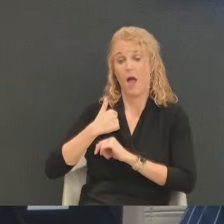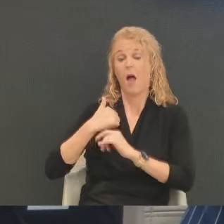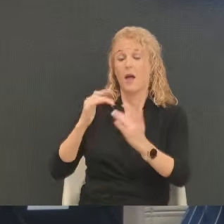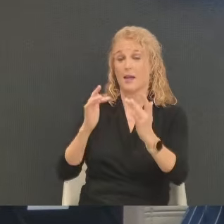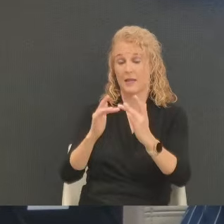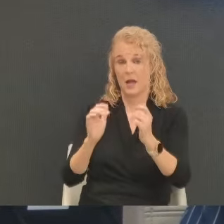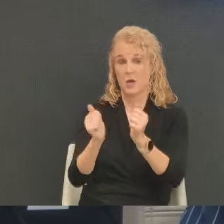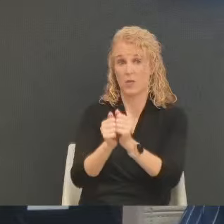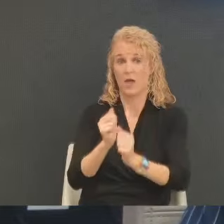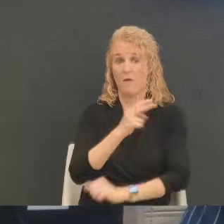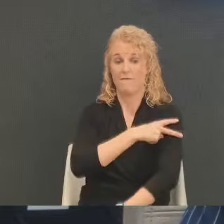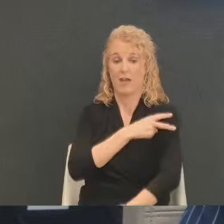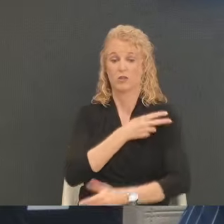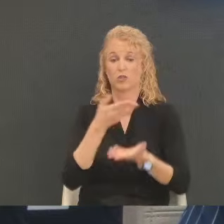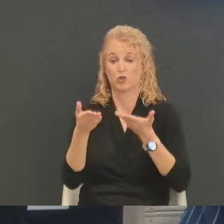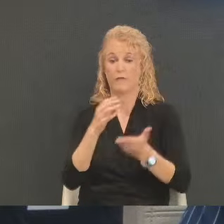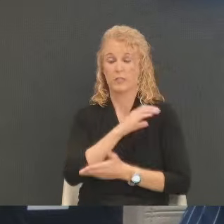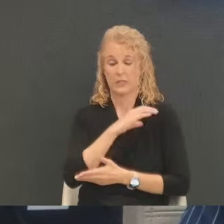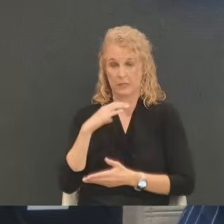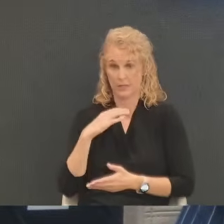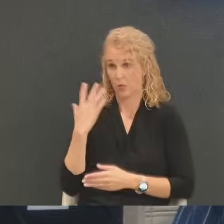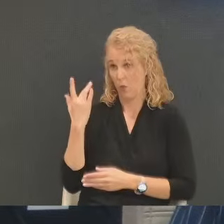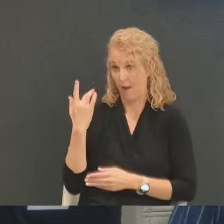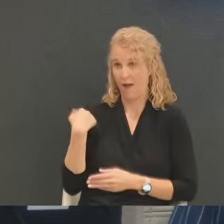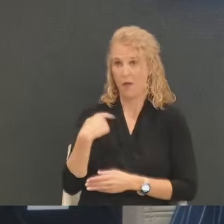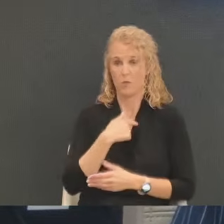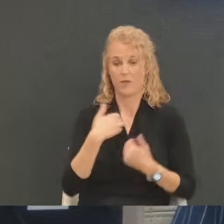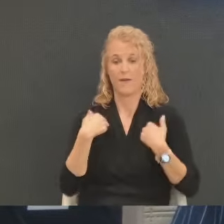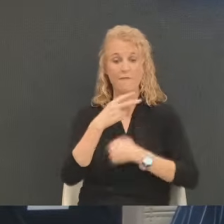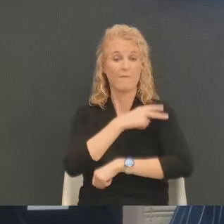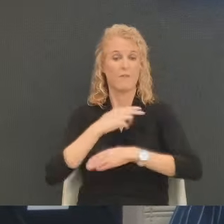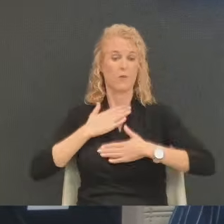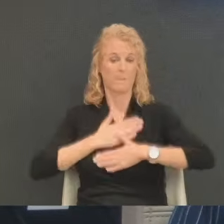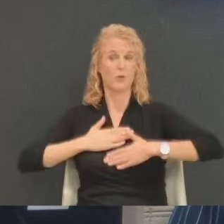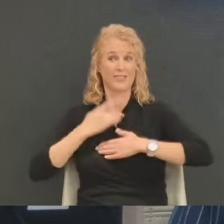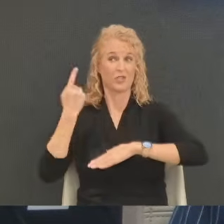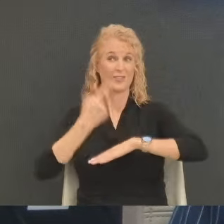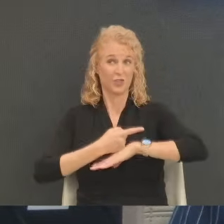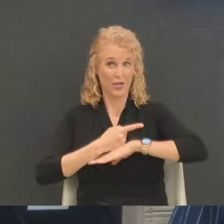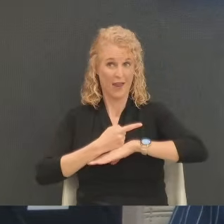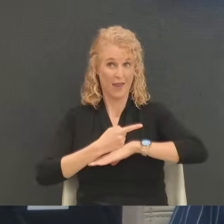veteran services Commission because we do our veterans appreciation day which today we'll have